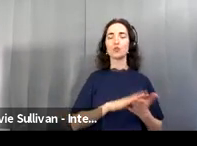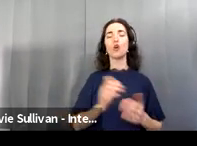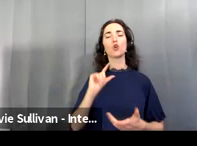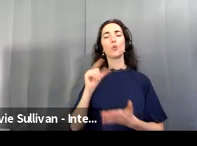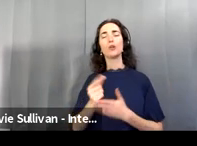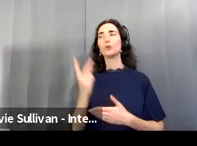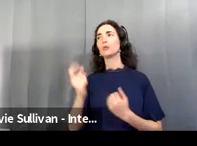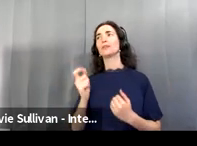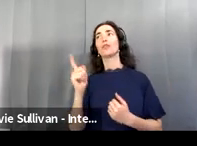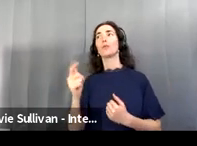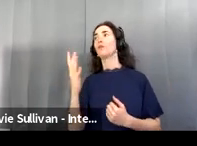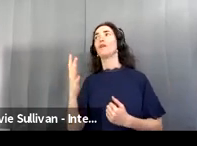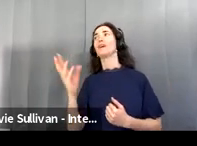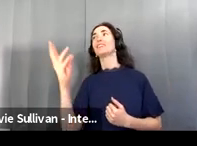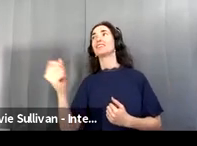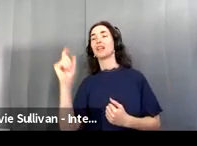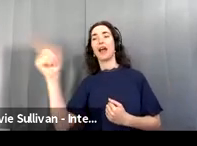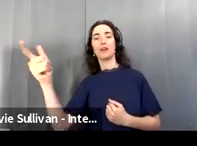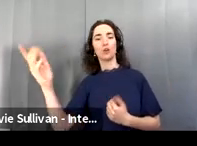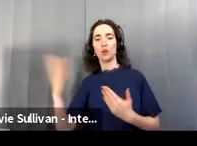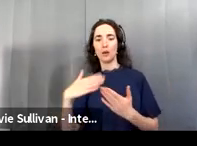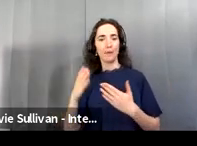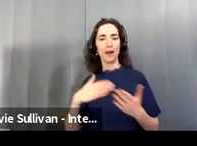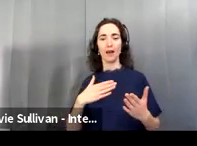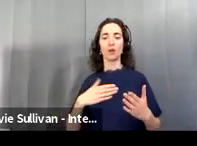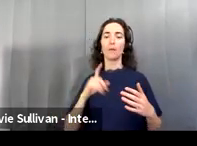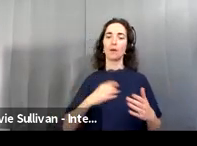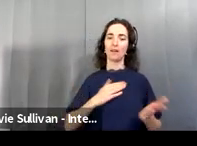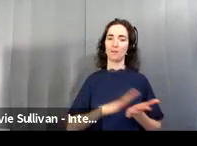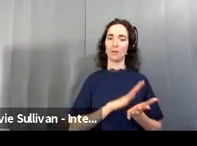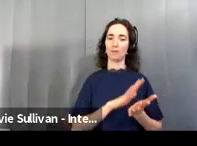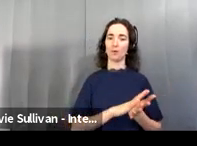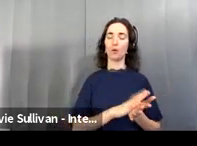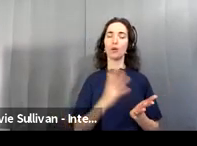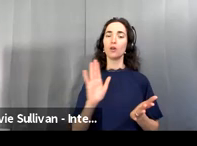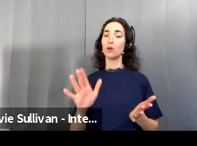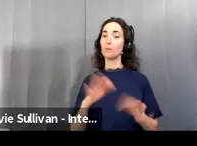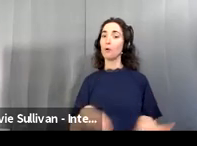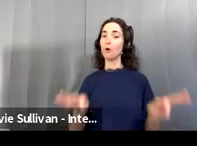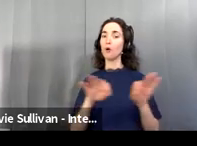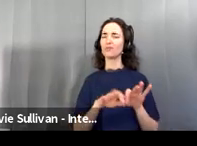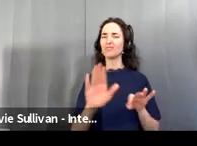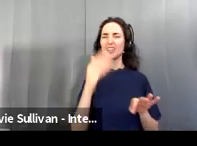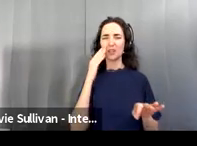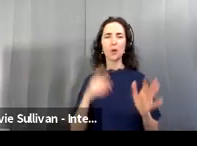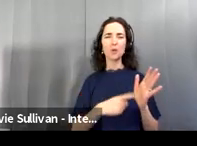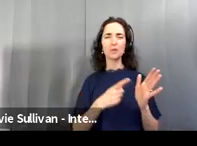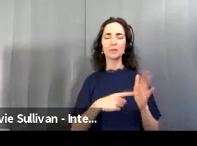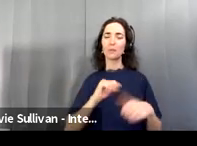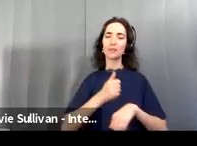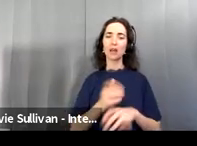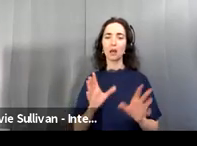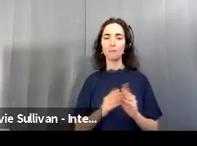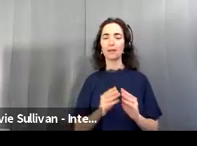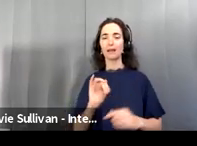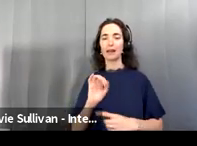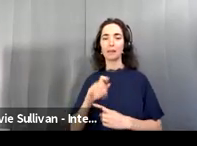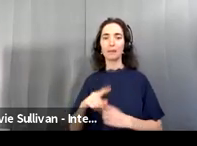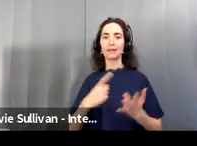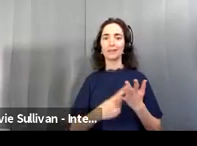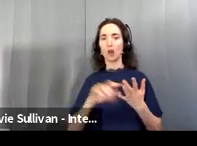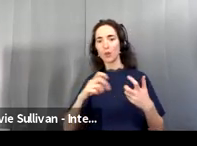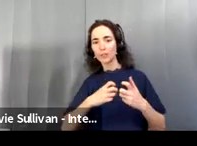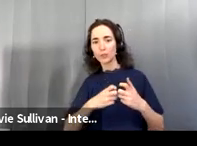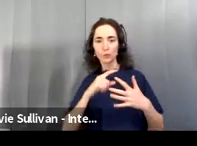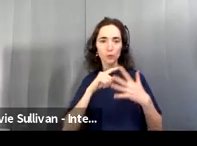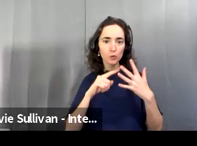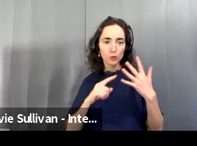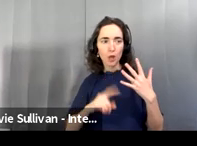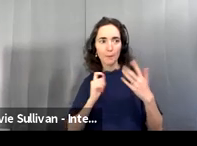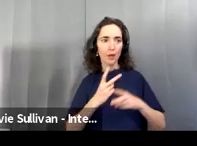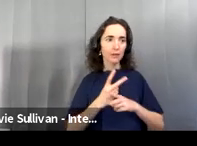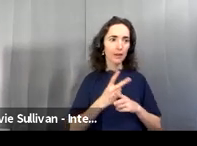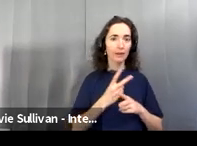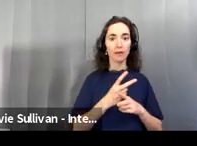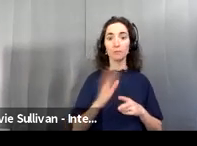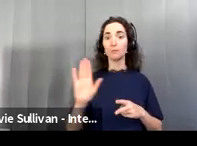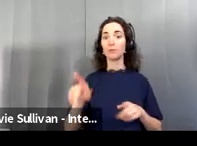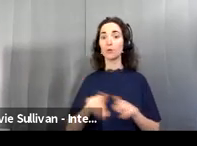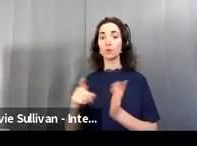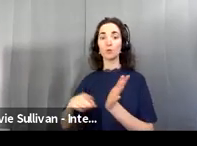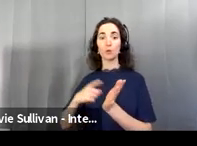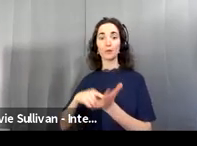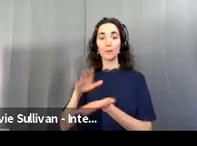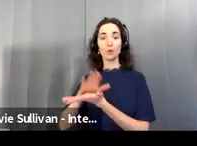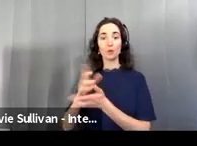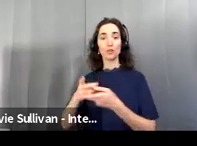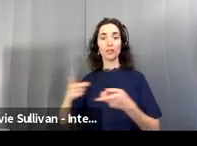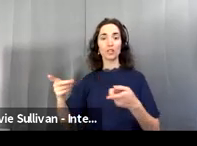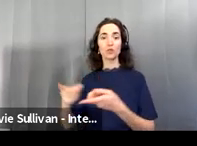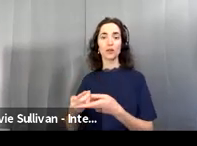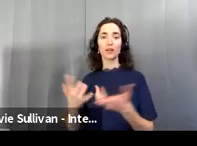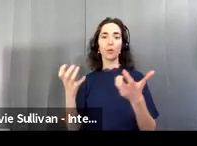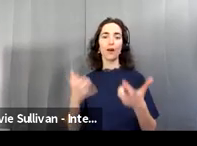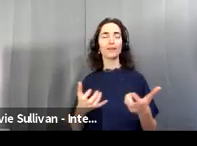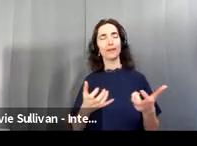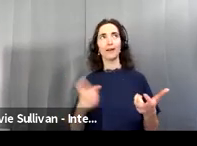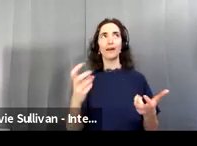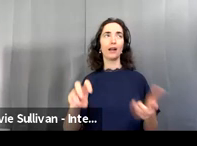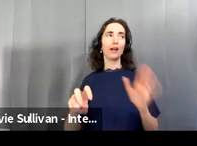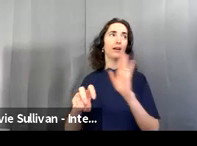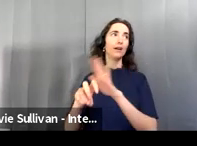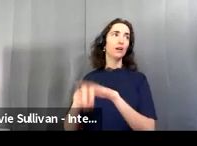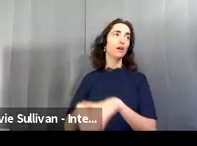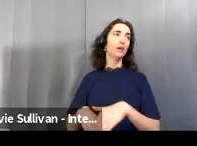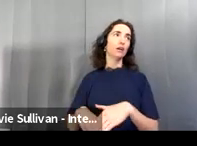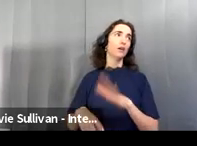That's very important because sometimes you know I know a lot of times with their IEP meetings. There may be other issues that are going on, and there are times when school districts are kind of like wanting to just glaze over the I the transition plan